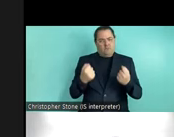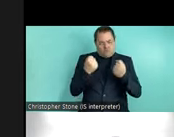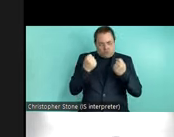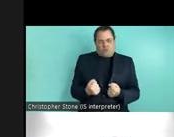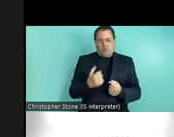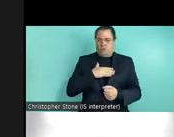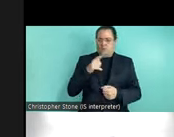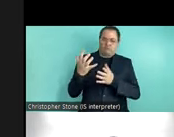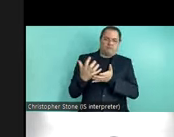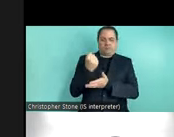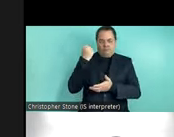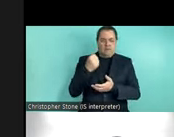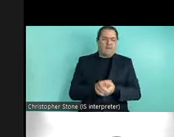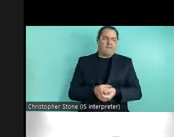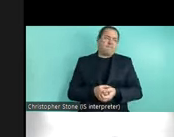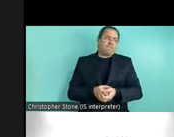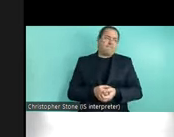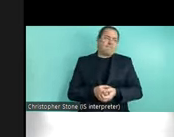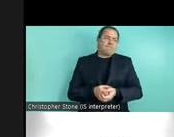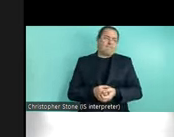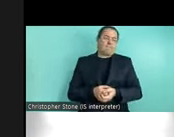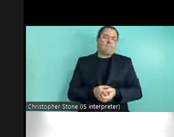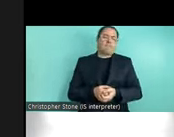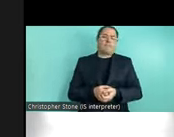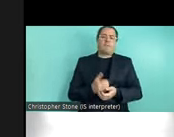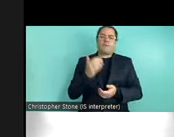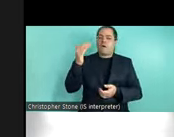so much energy. 15:12:01 The other area is around the accessibility